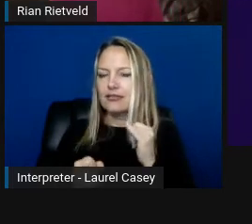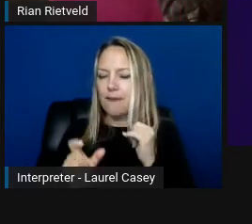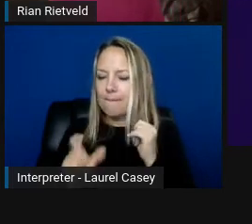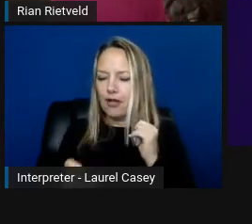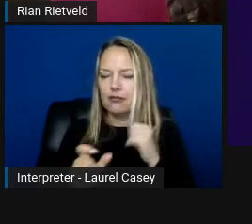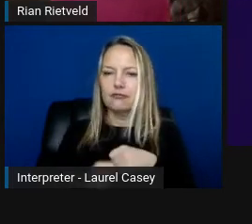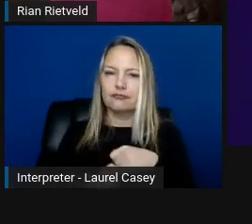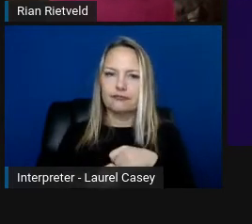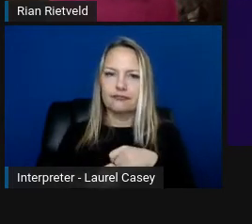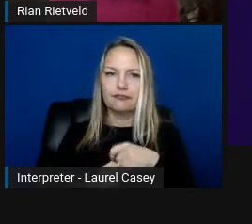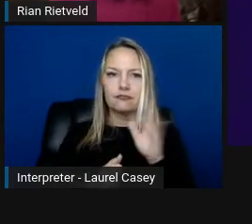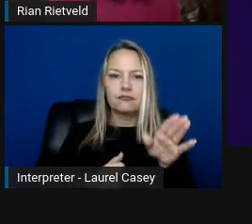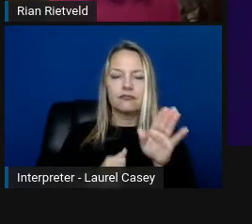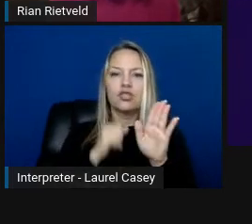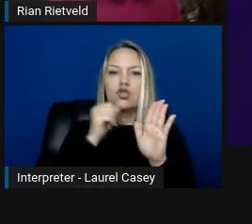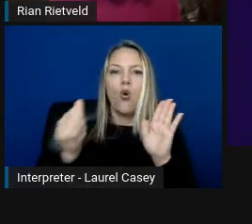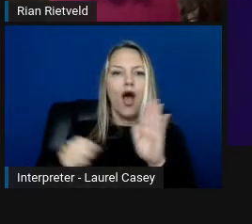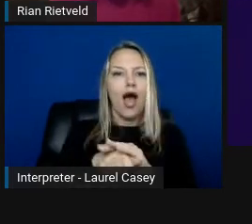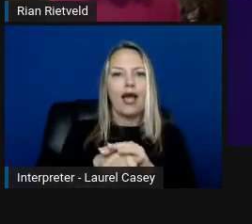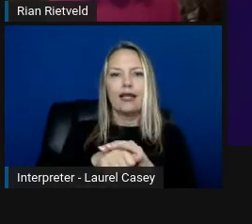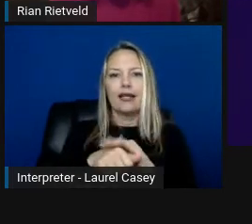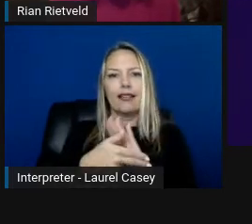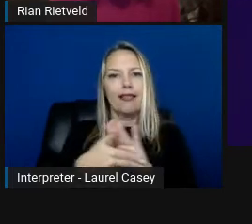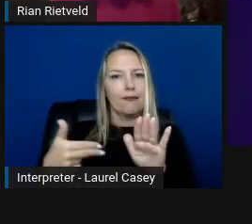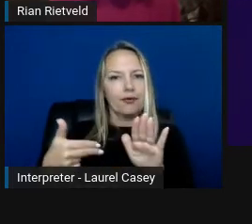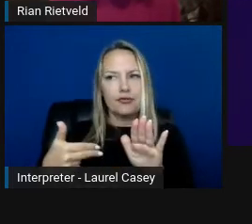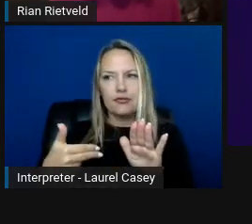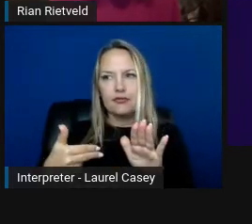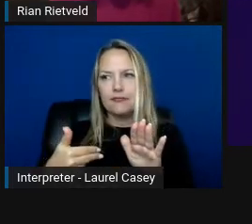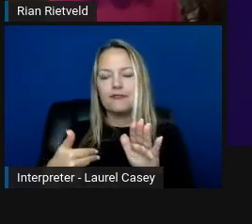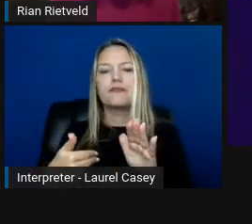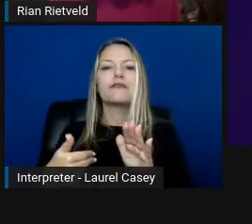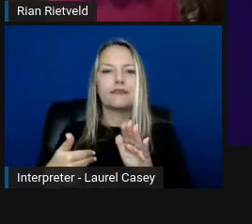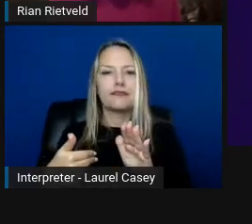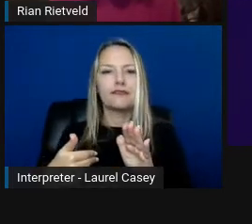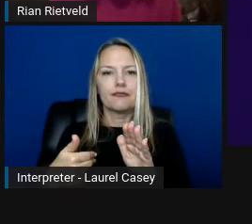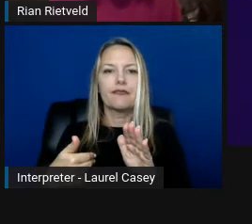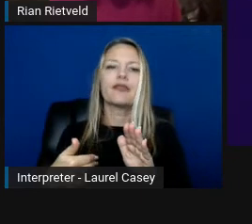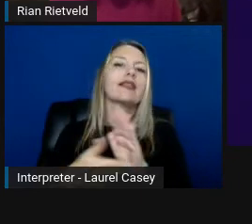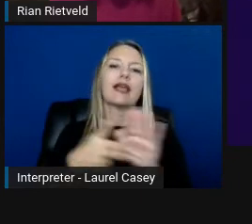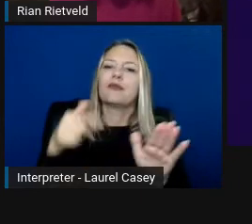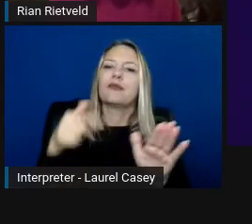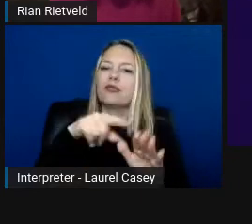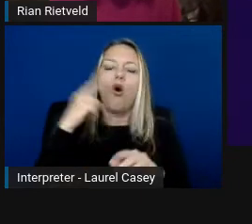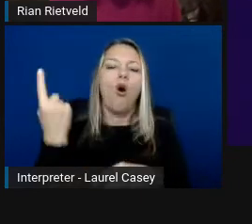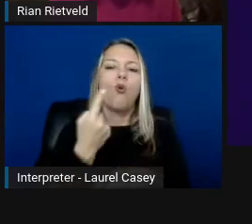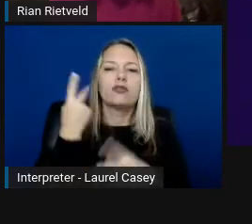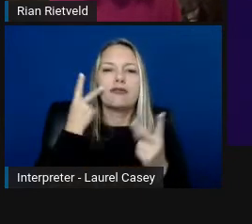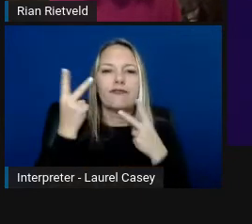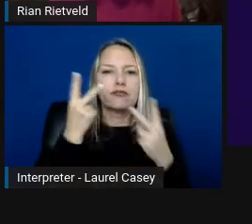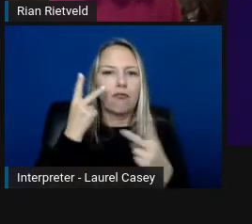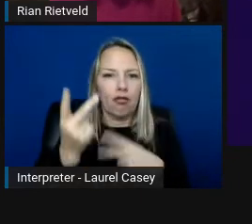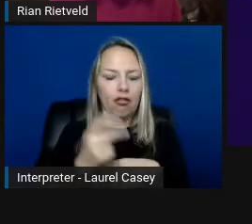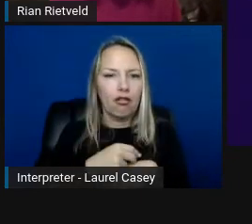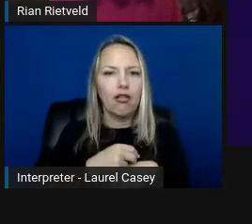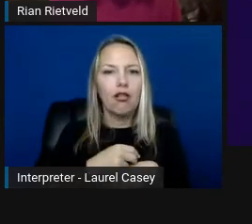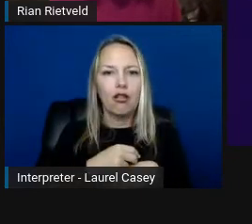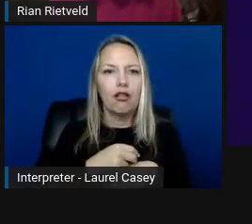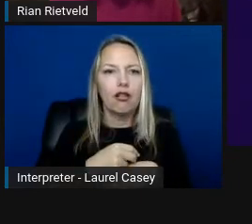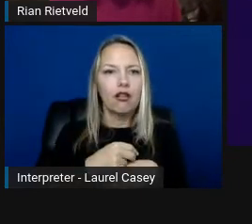Don't hide labels. Labels need to always be visible and placeholders do not replace labels.